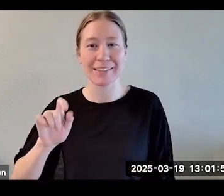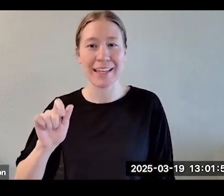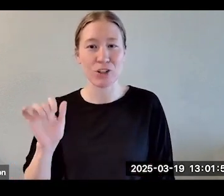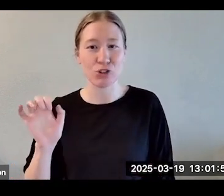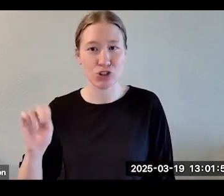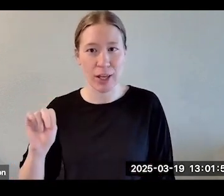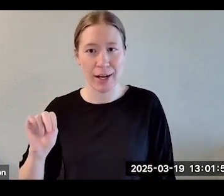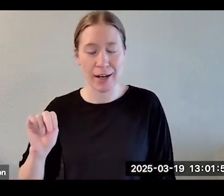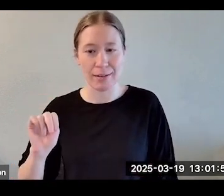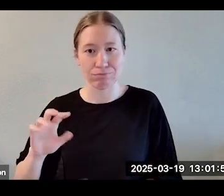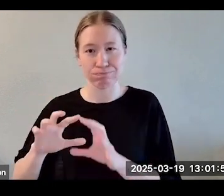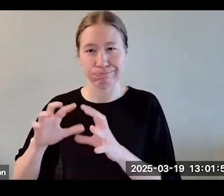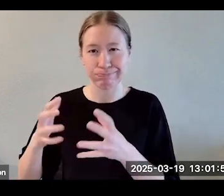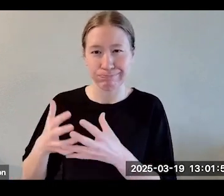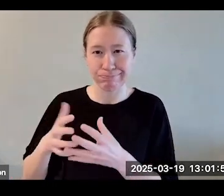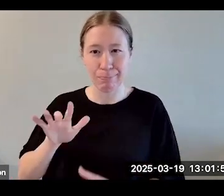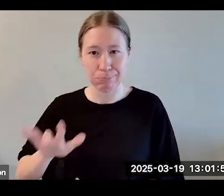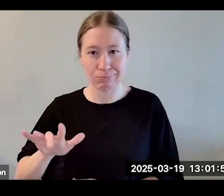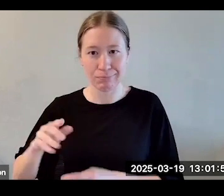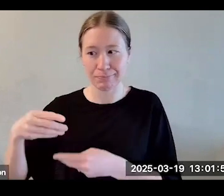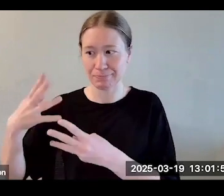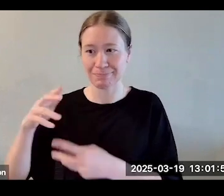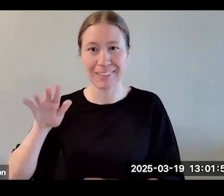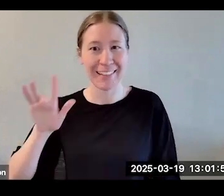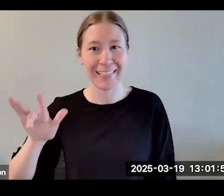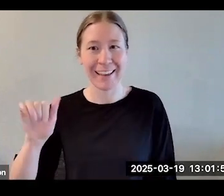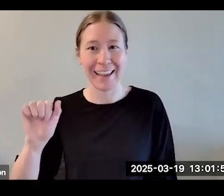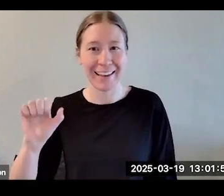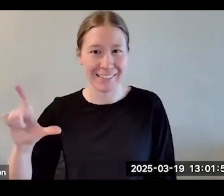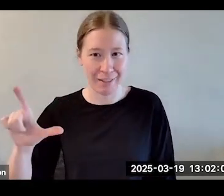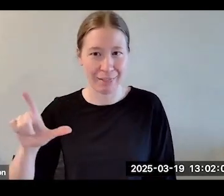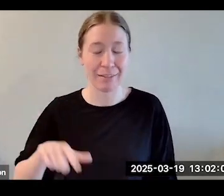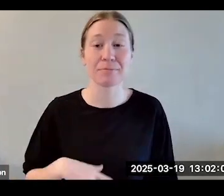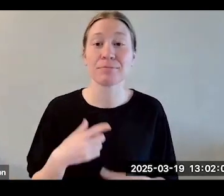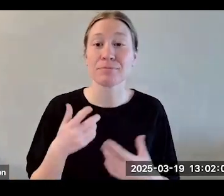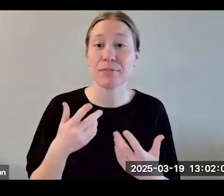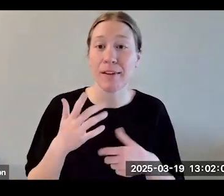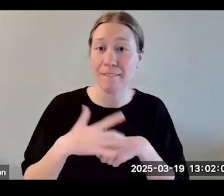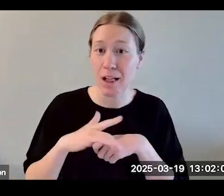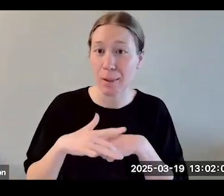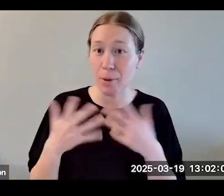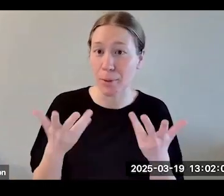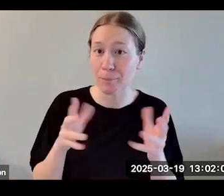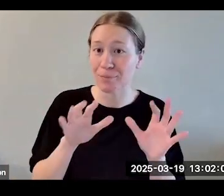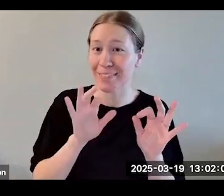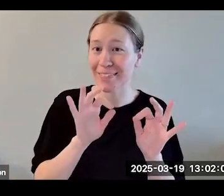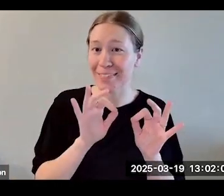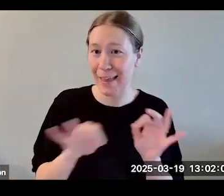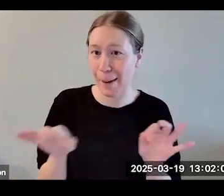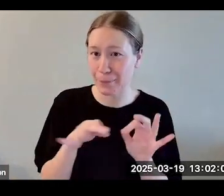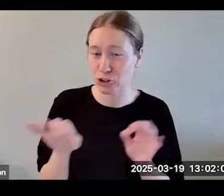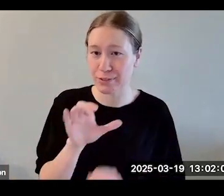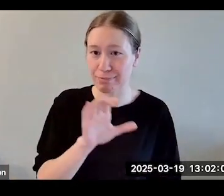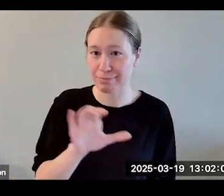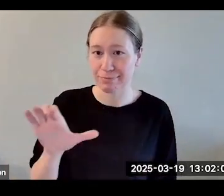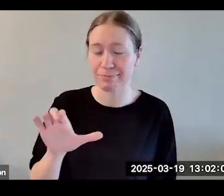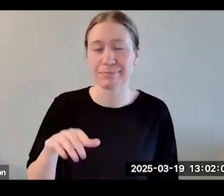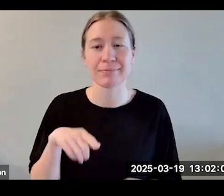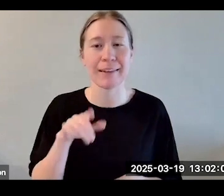You may also make use of CART transcription today, and that can be turned on by selecting Show Captions.